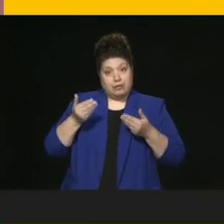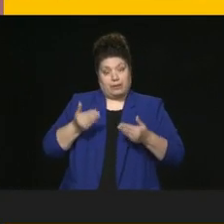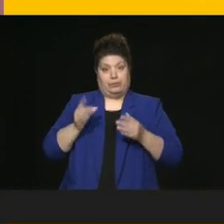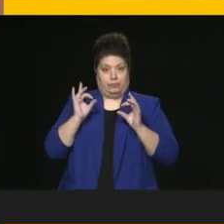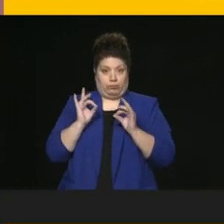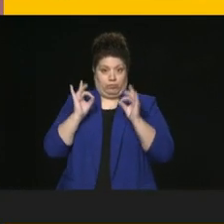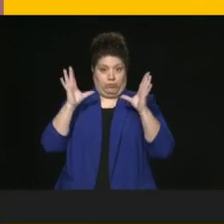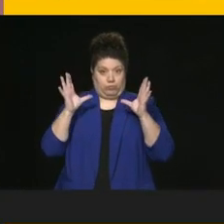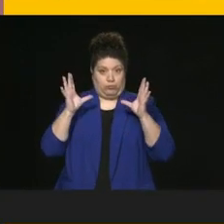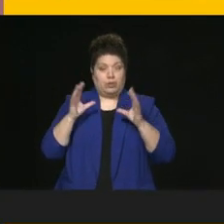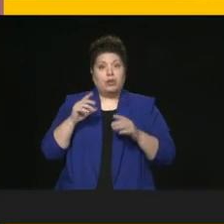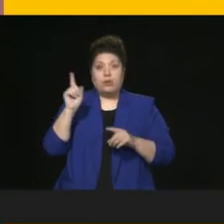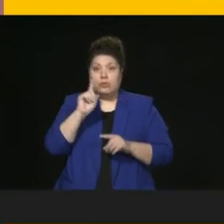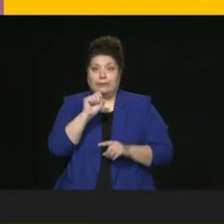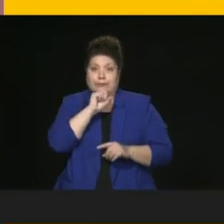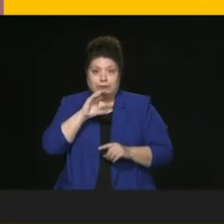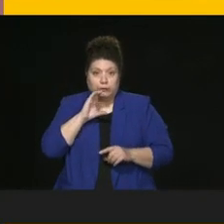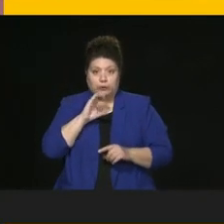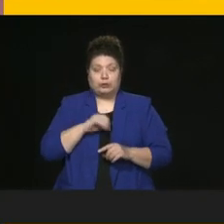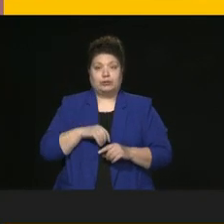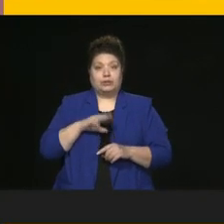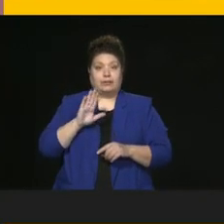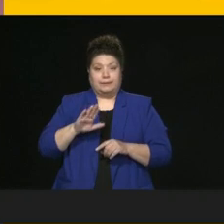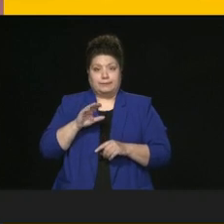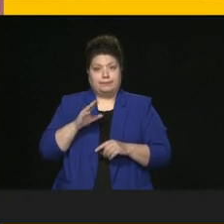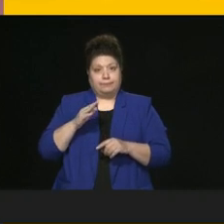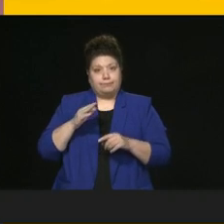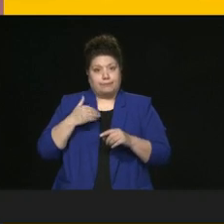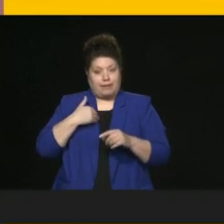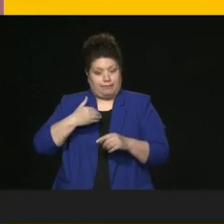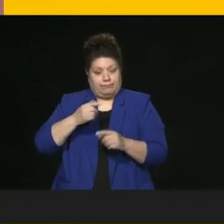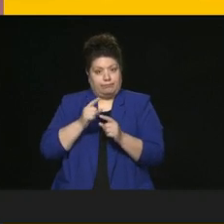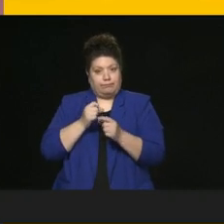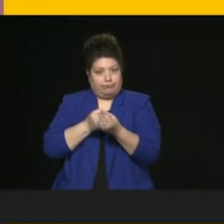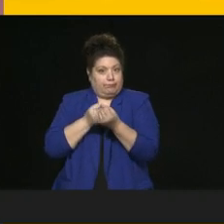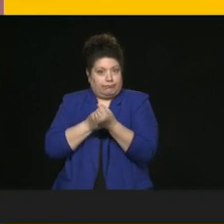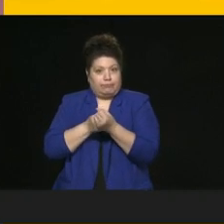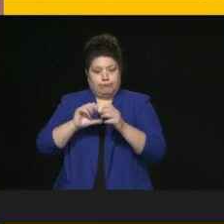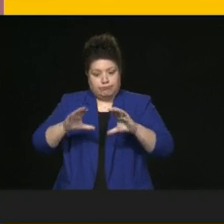SITUATION IS PARTICULARLY DIRE IN LONG-TERM CARE AND